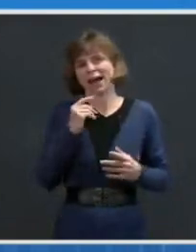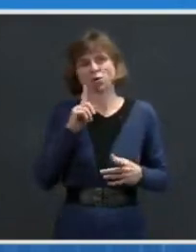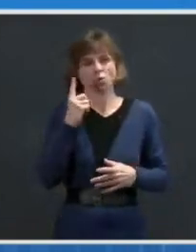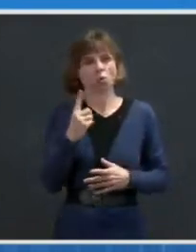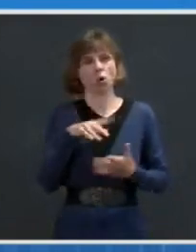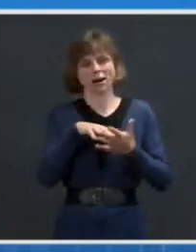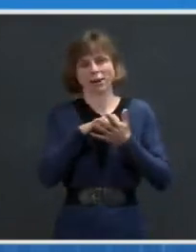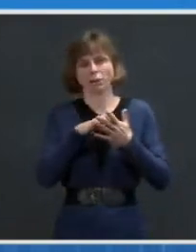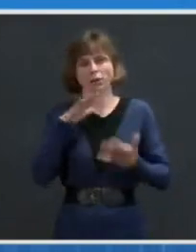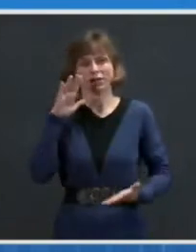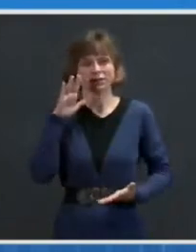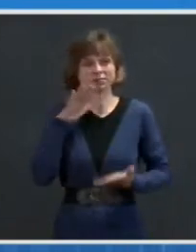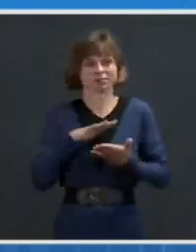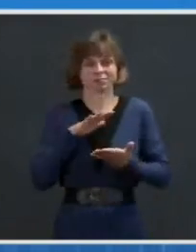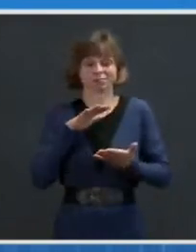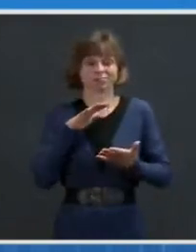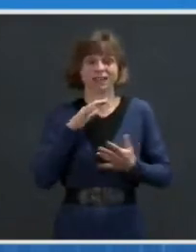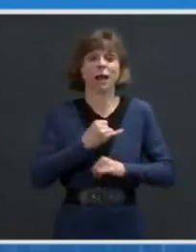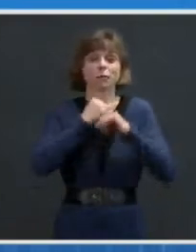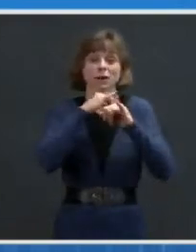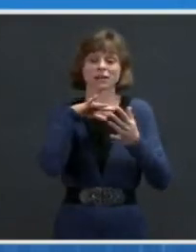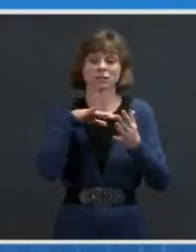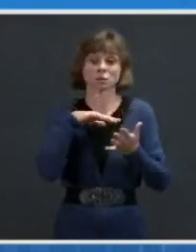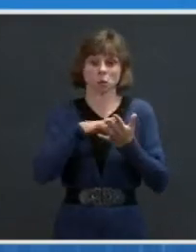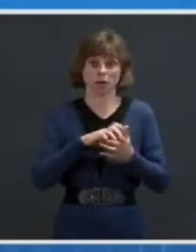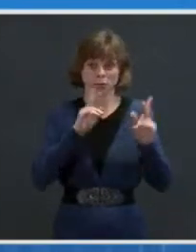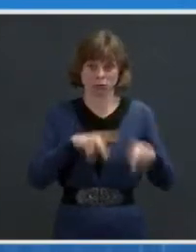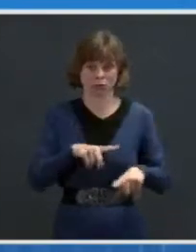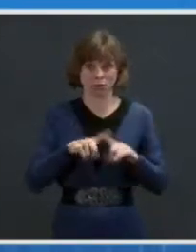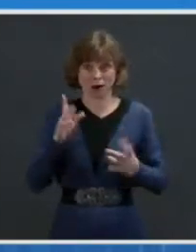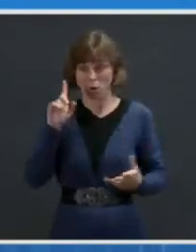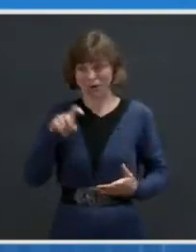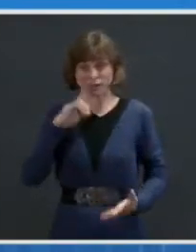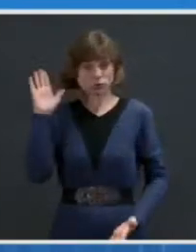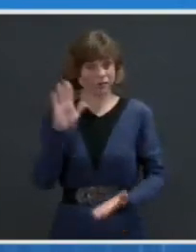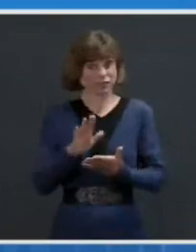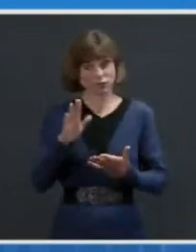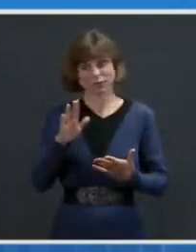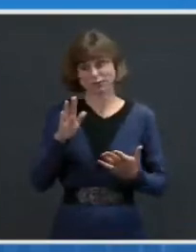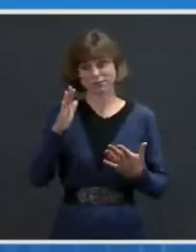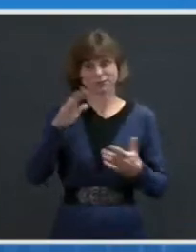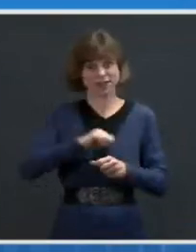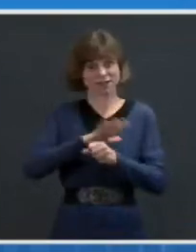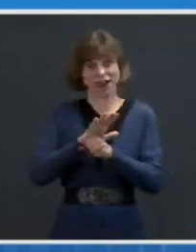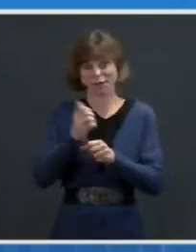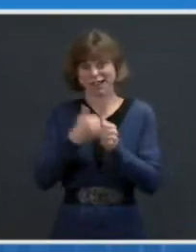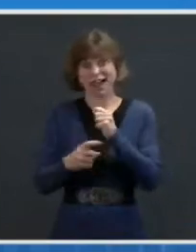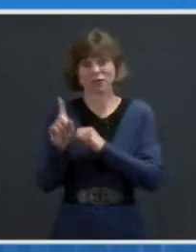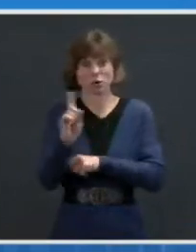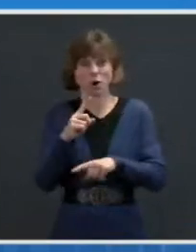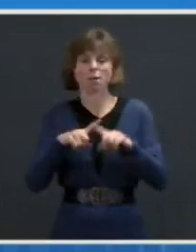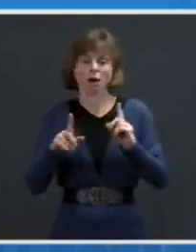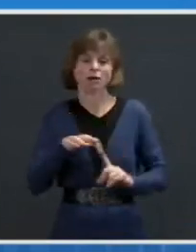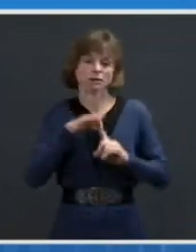EMERGE IN A SINGLE HOST AND IT